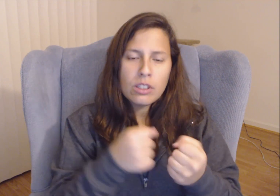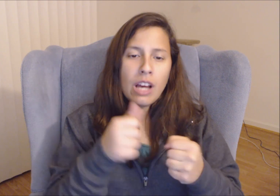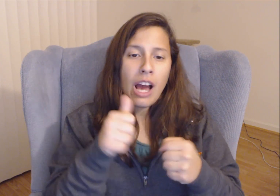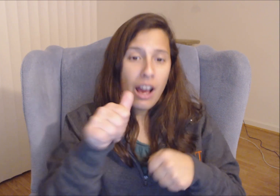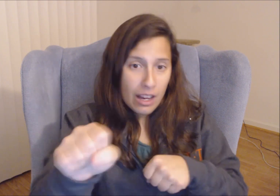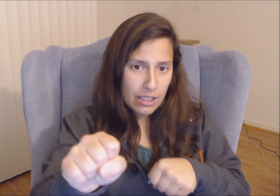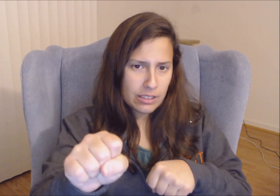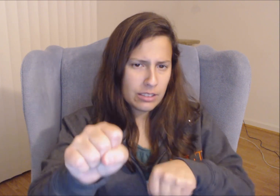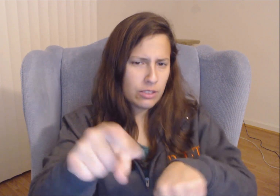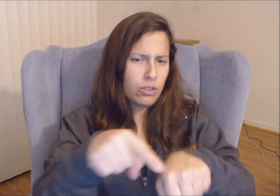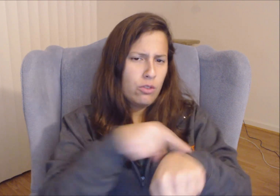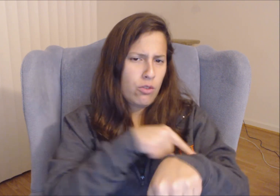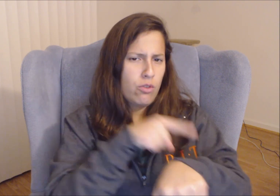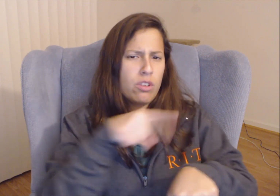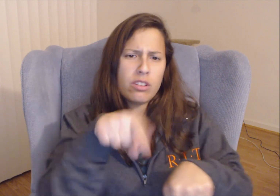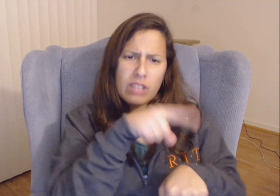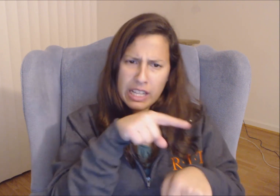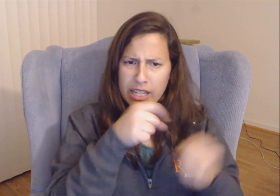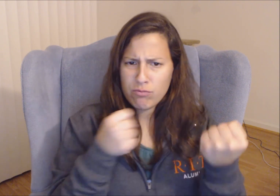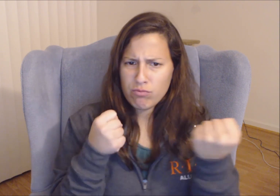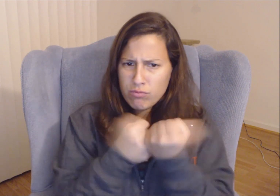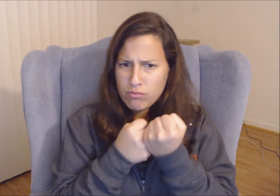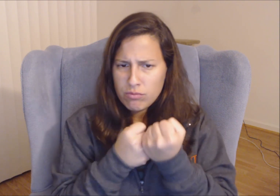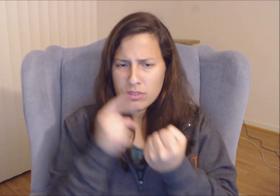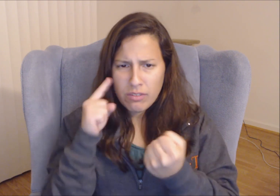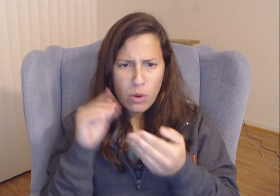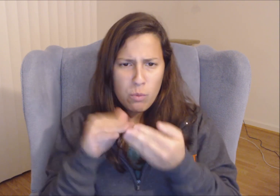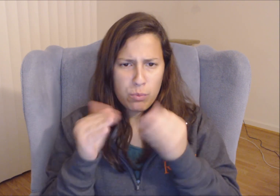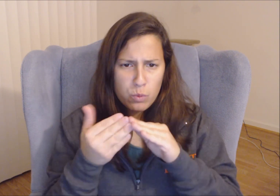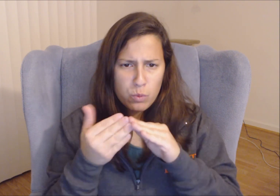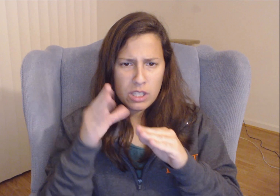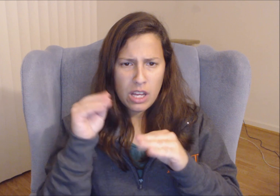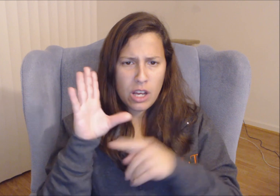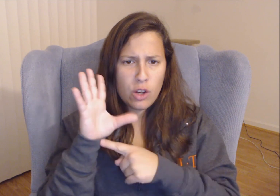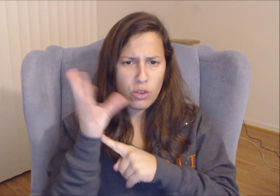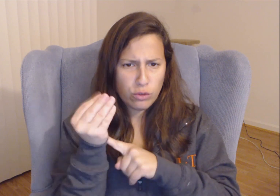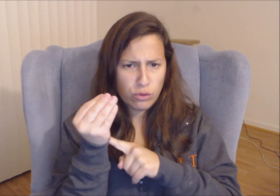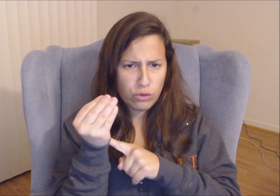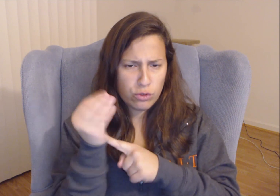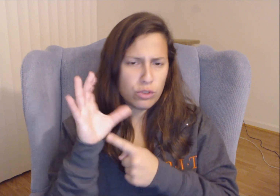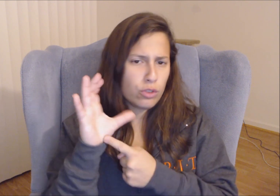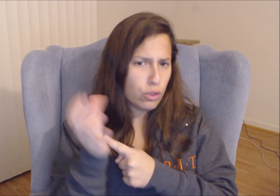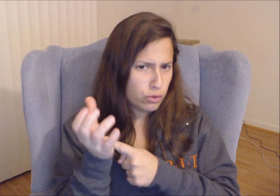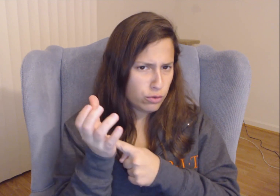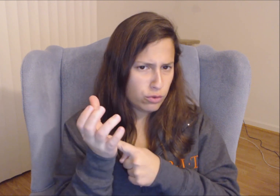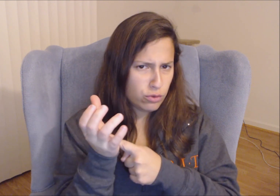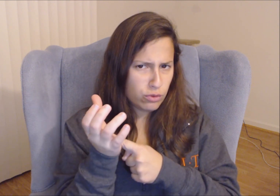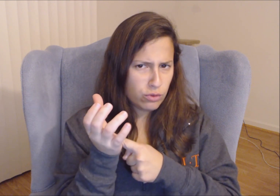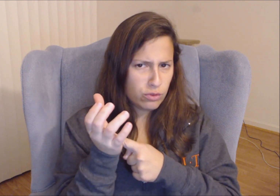AS LONG they do support deaf community. and deaf culture.